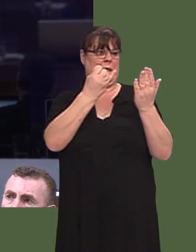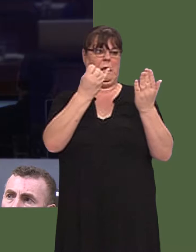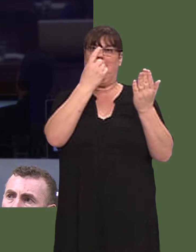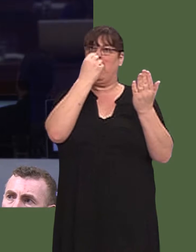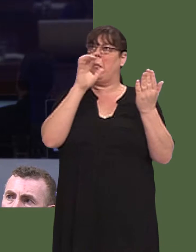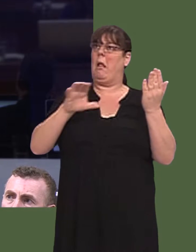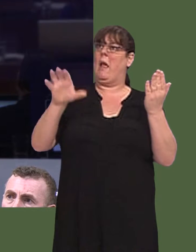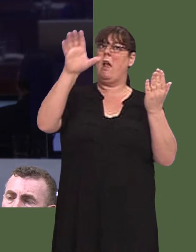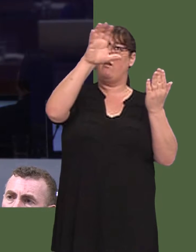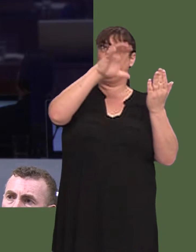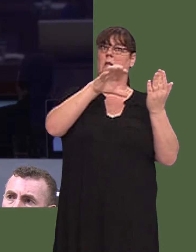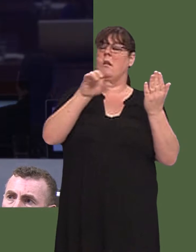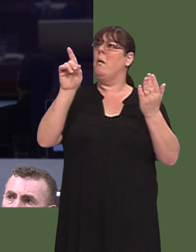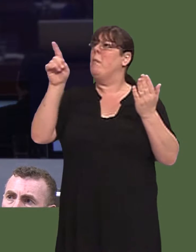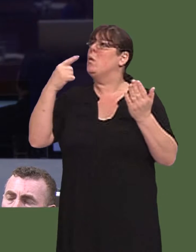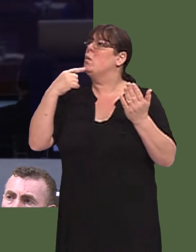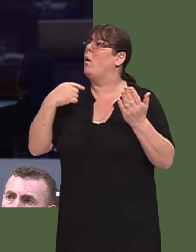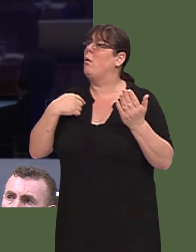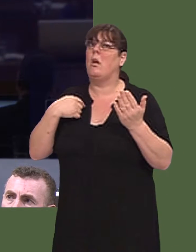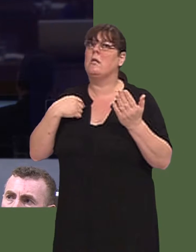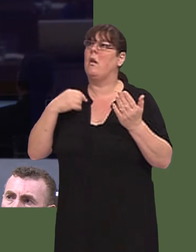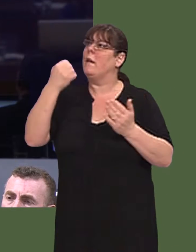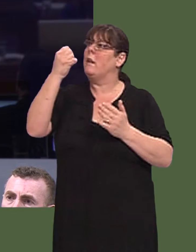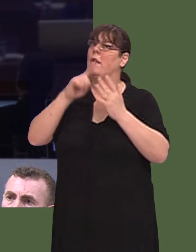by Government, despite what you told us here on 10 January.